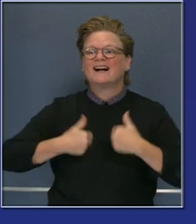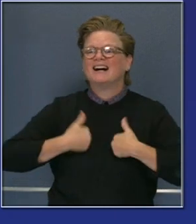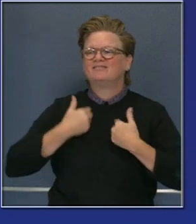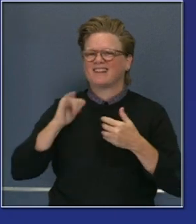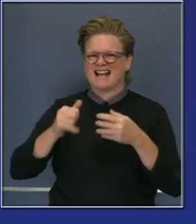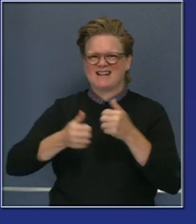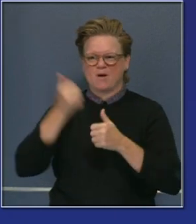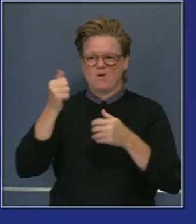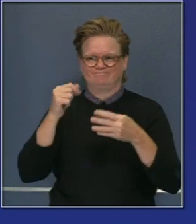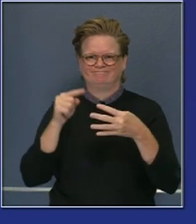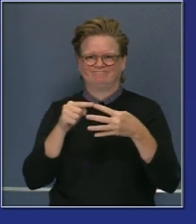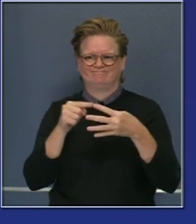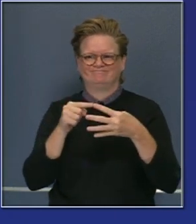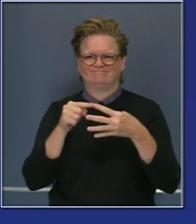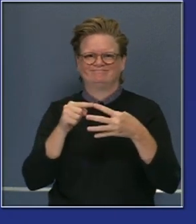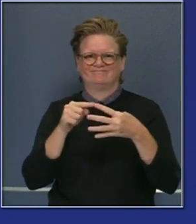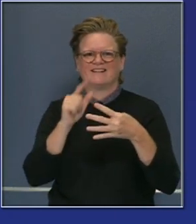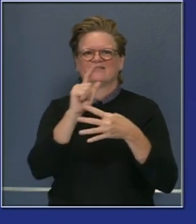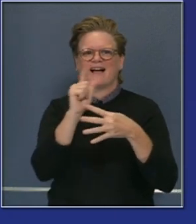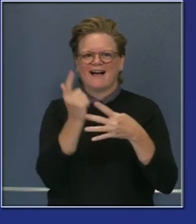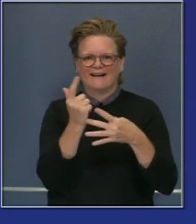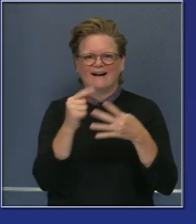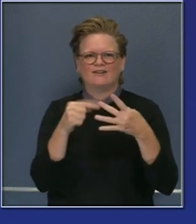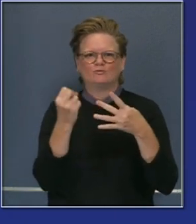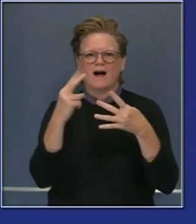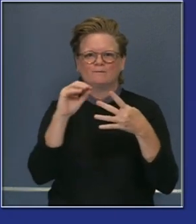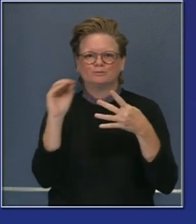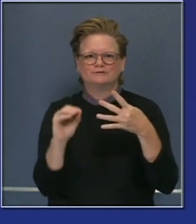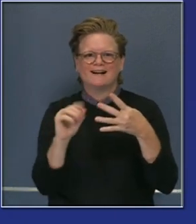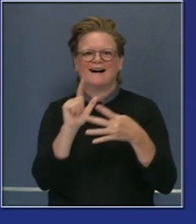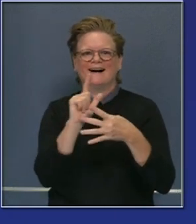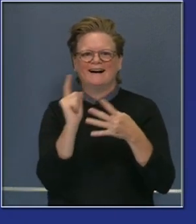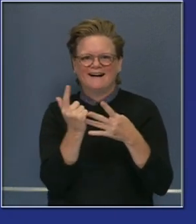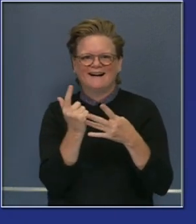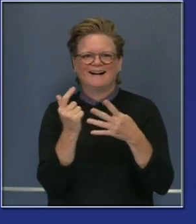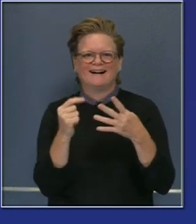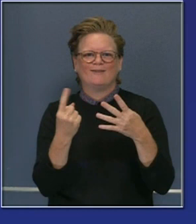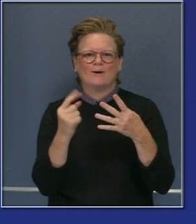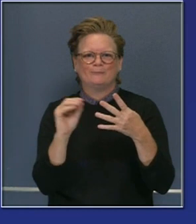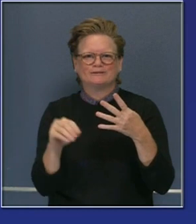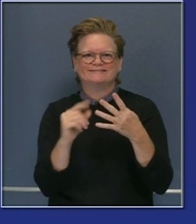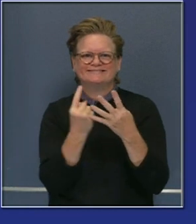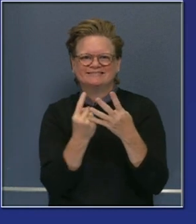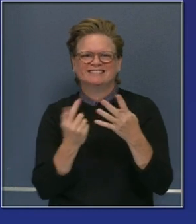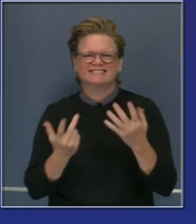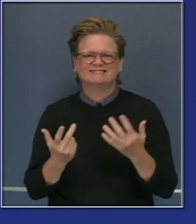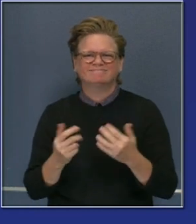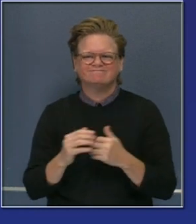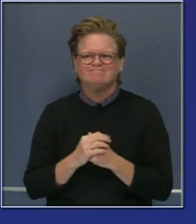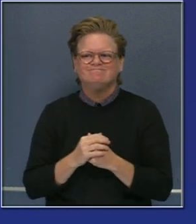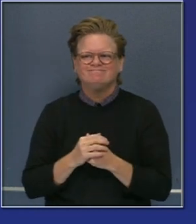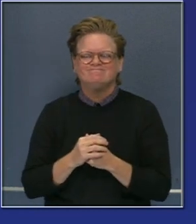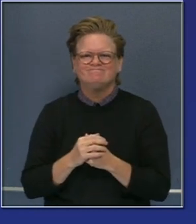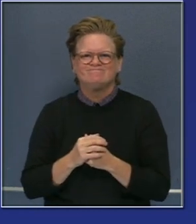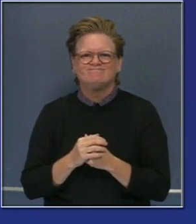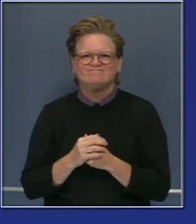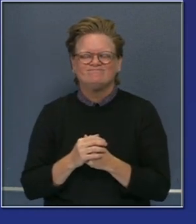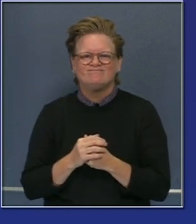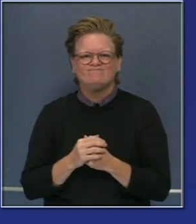38 COUNTIES REPRESENTTNG 87% OF THE POPULATION WITH 12% IN RED AND 1% IN ORANGE AND 0.1% IN